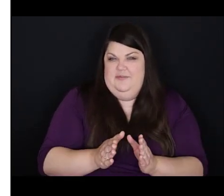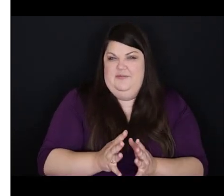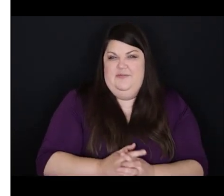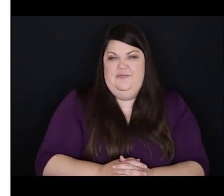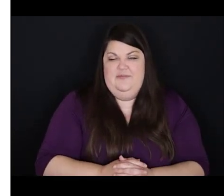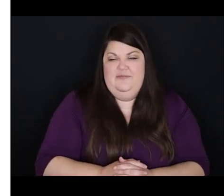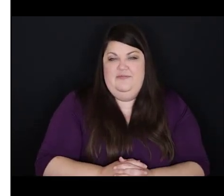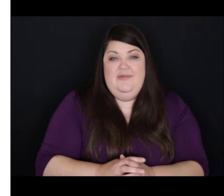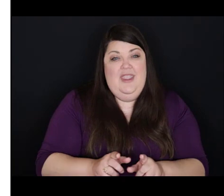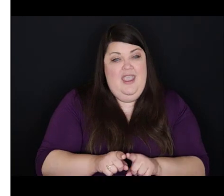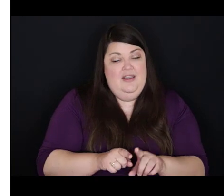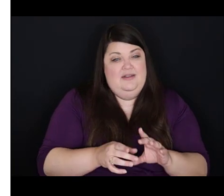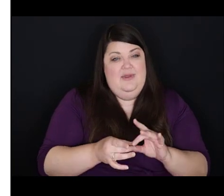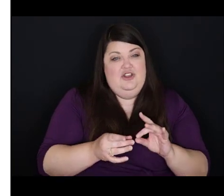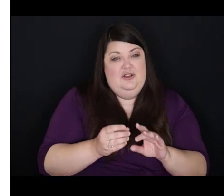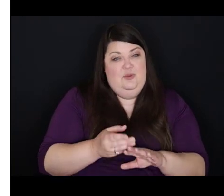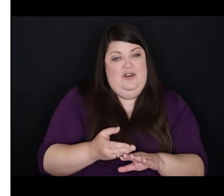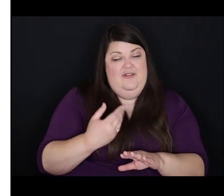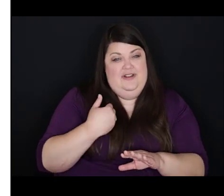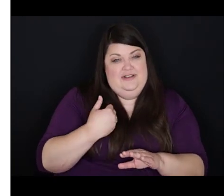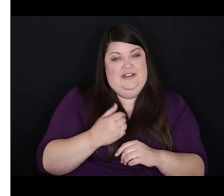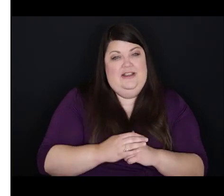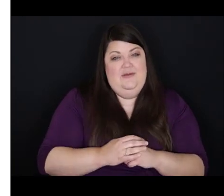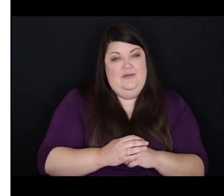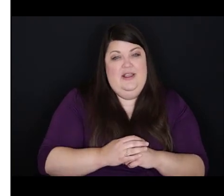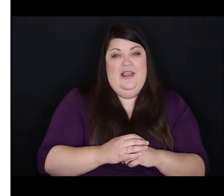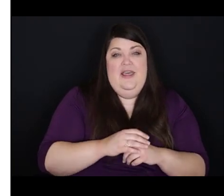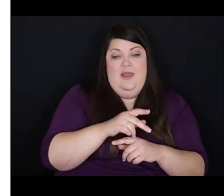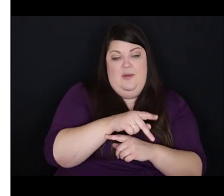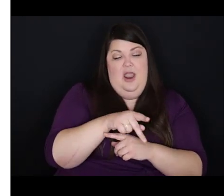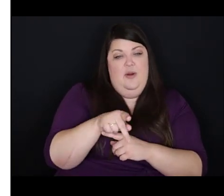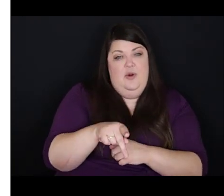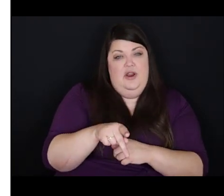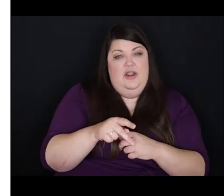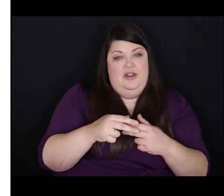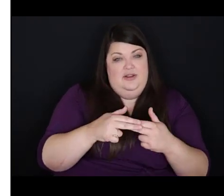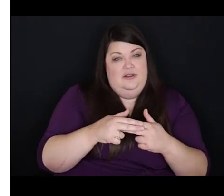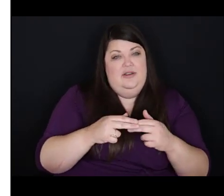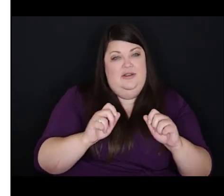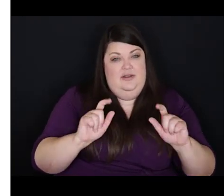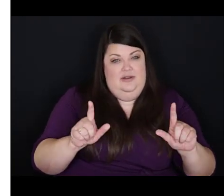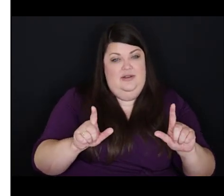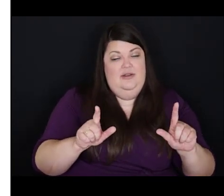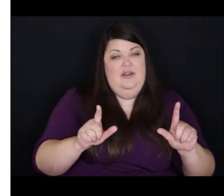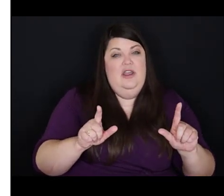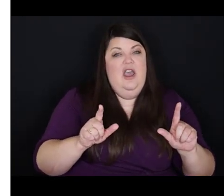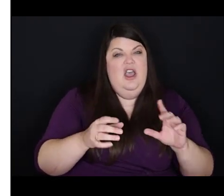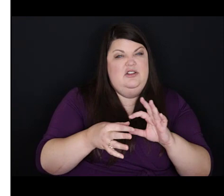As mentioned previously, the PowerPoint presentation associated with this training